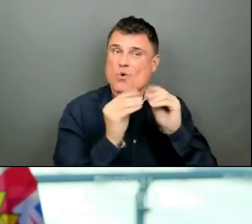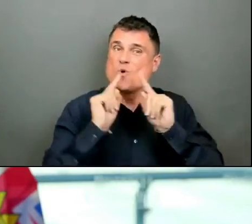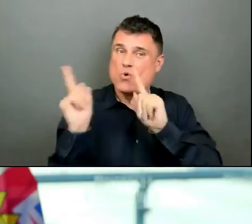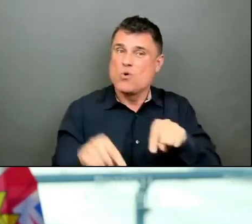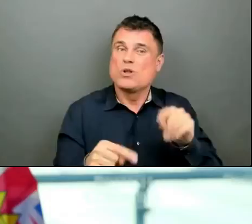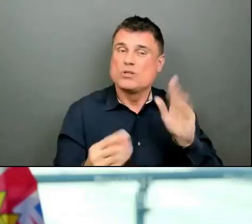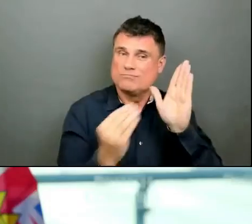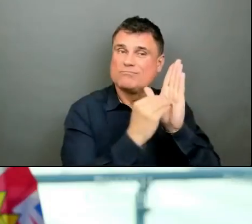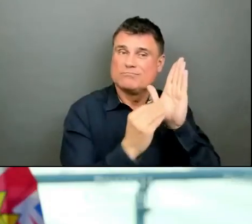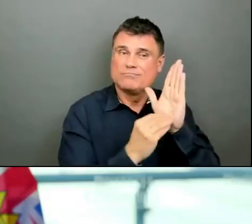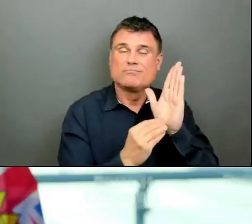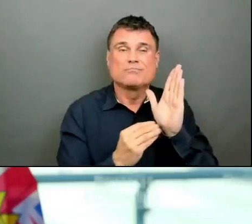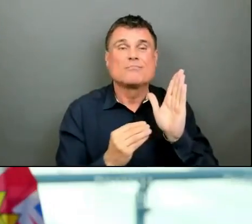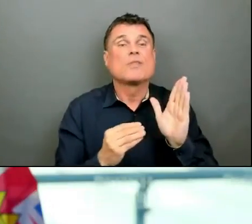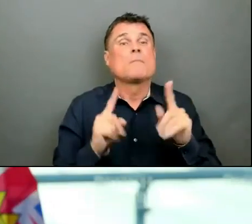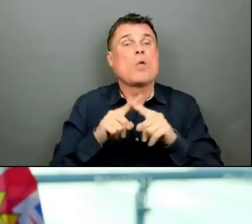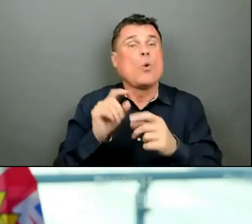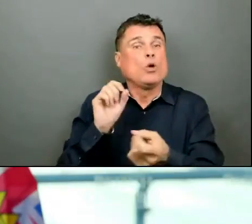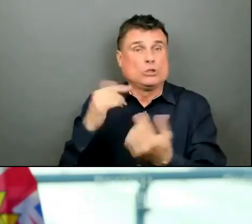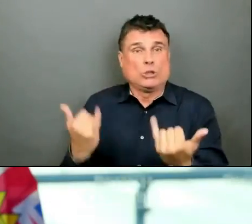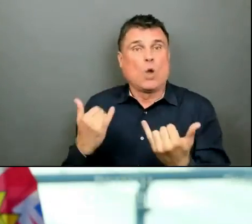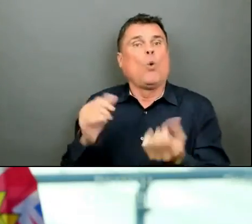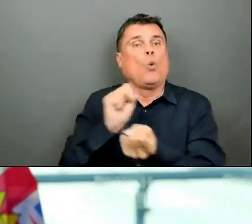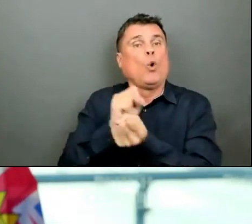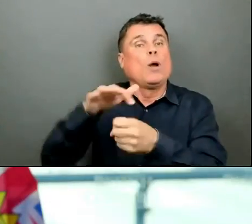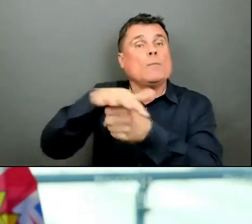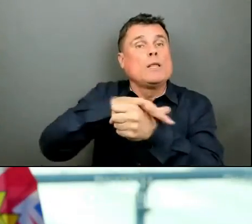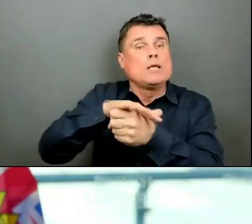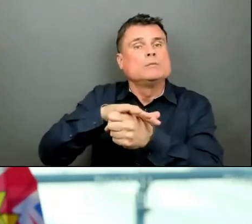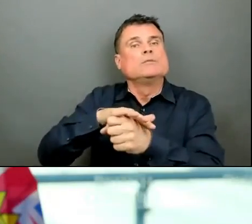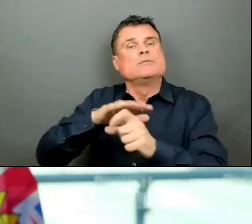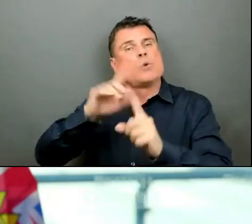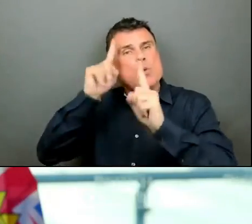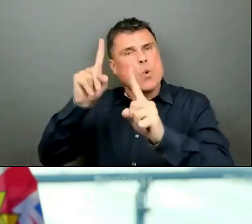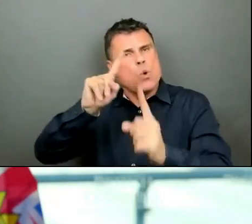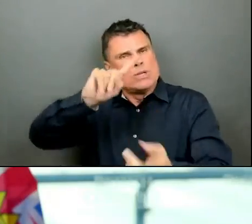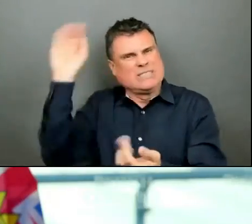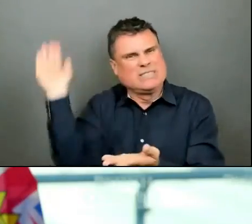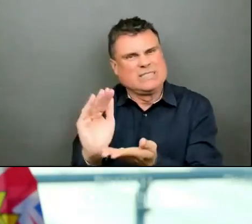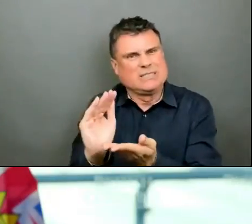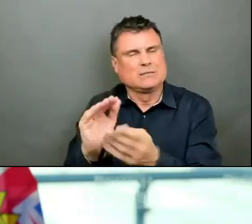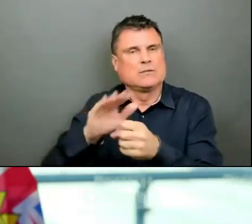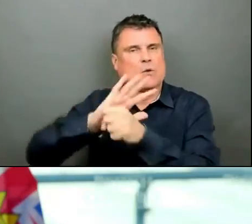transmission in workplaces is part of the ongoing program, yes.